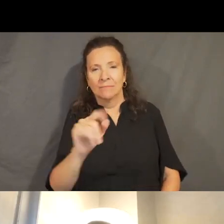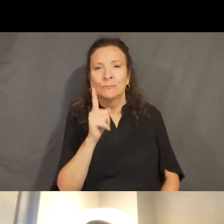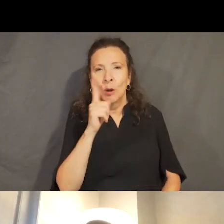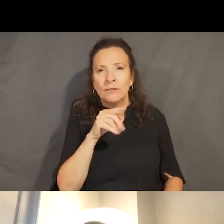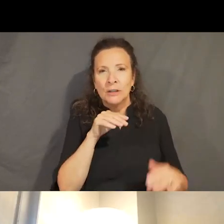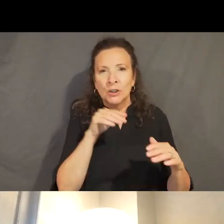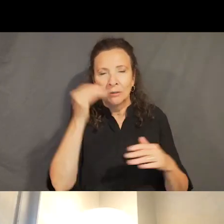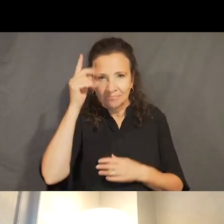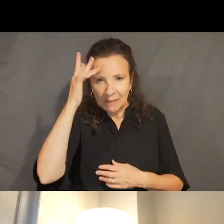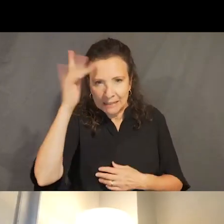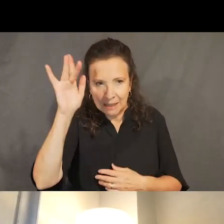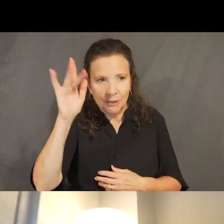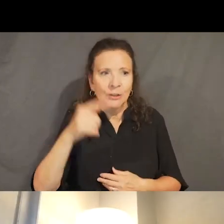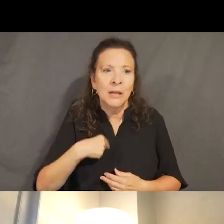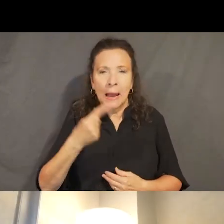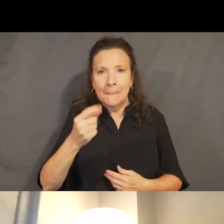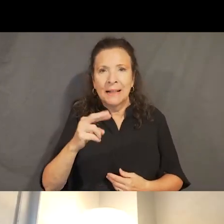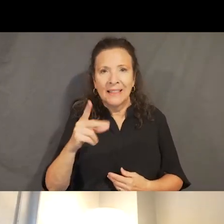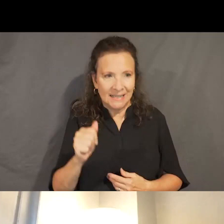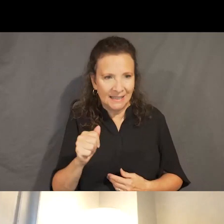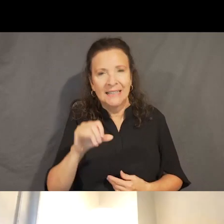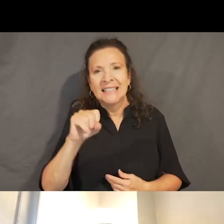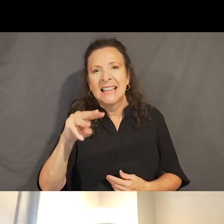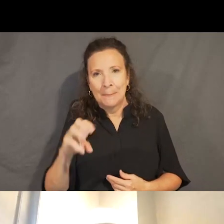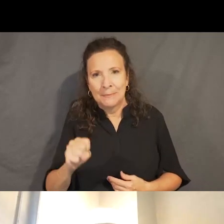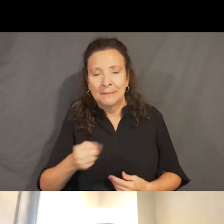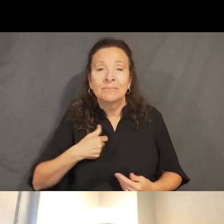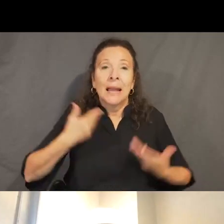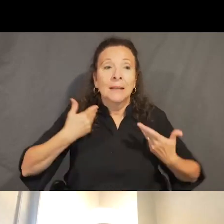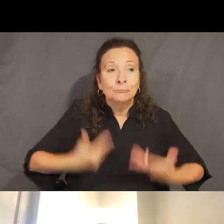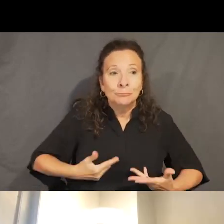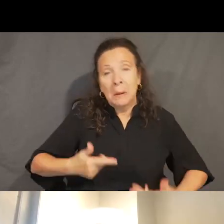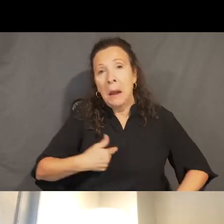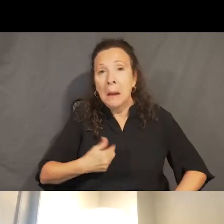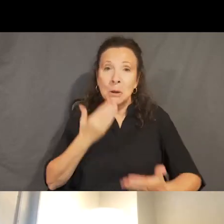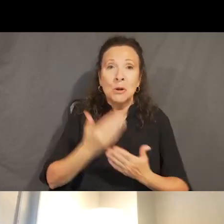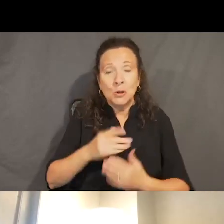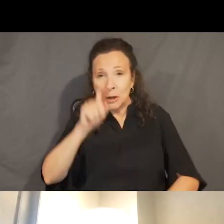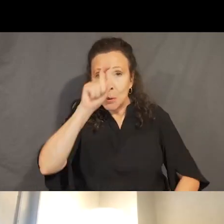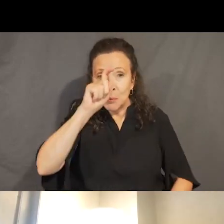often introduce myself as the good witch of accessibility. I have the great fortune of